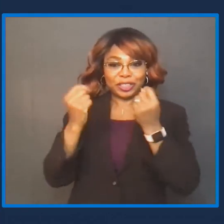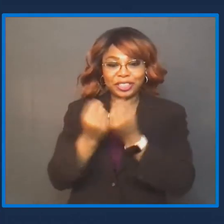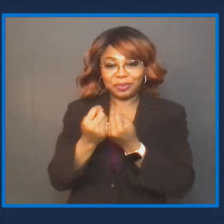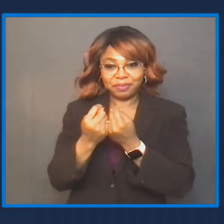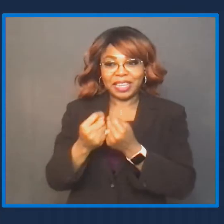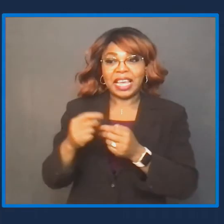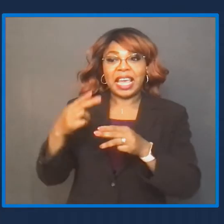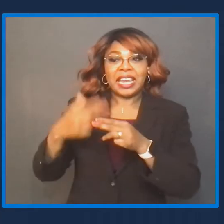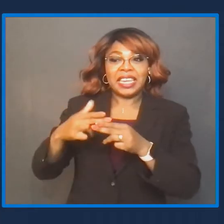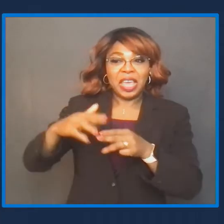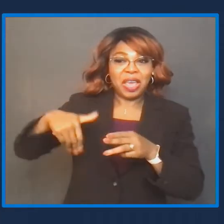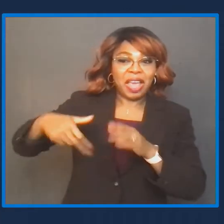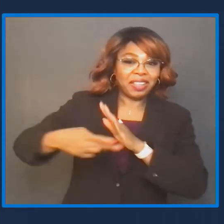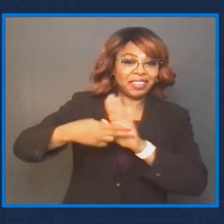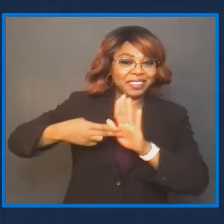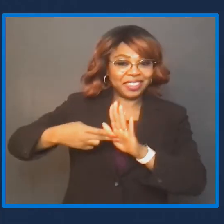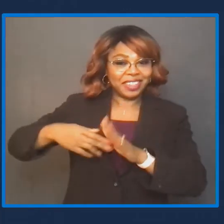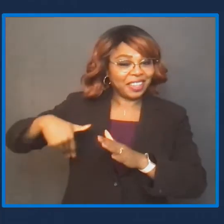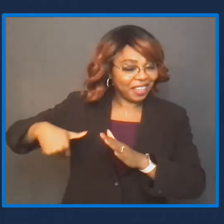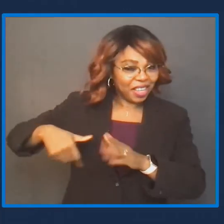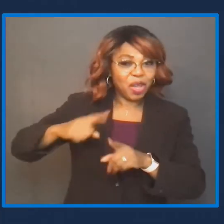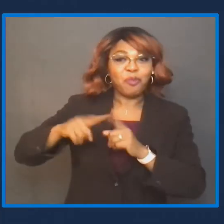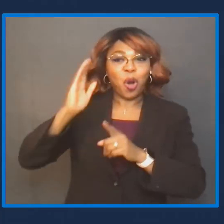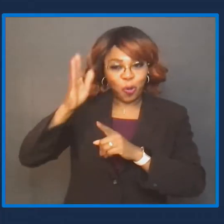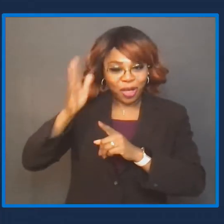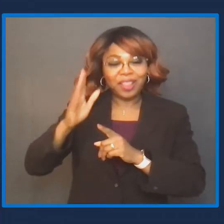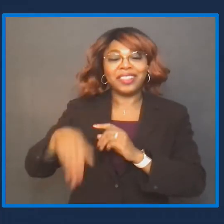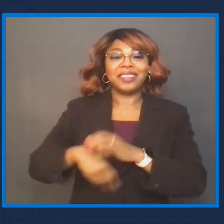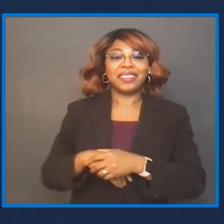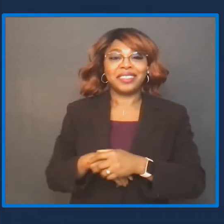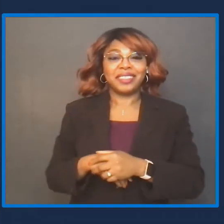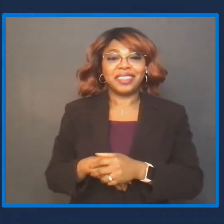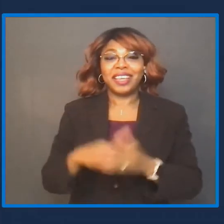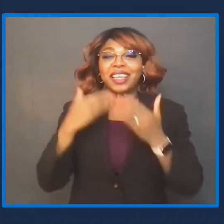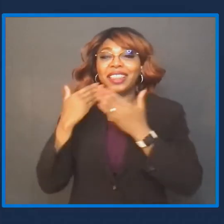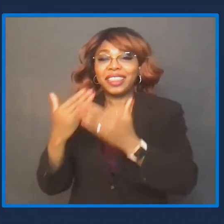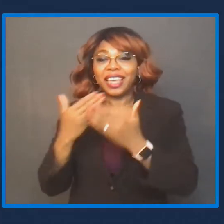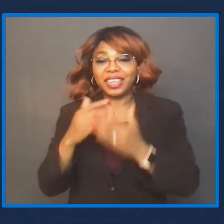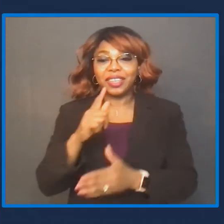We don't have a name yet, but we'll get one. Thank you, Lizzie and Steven and Hector